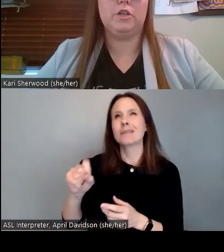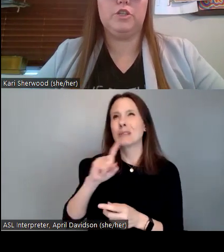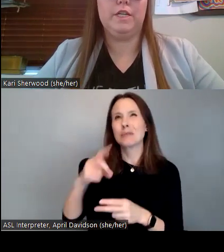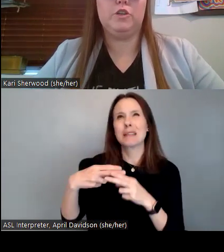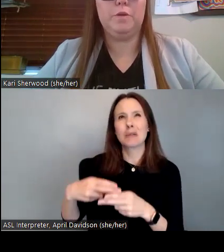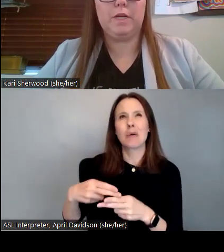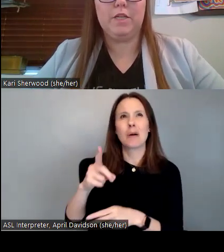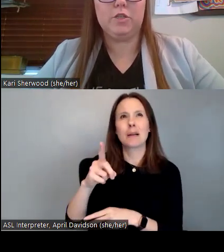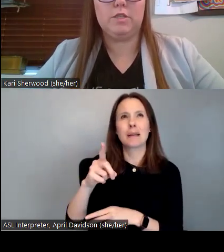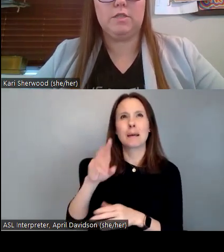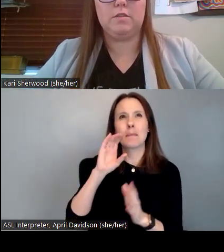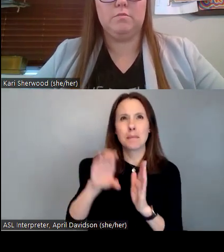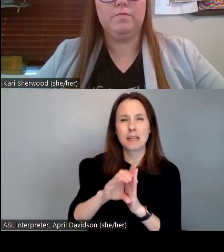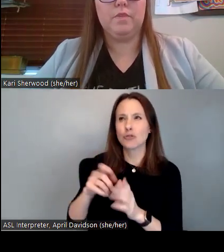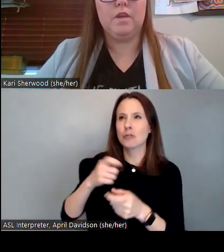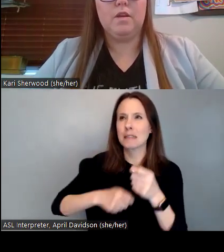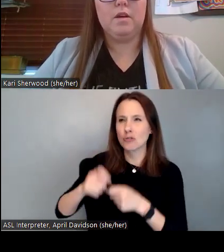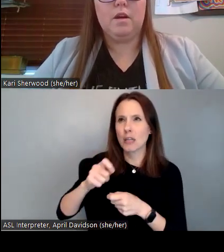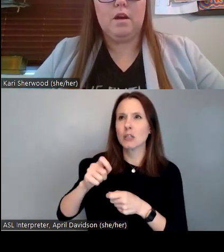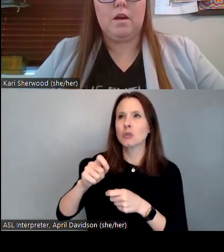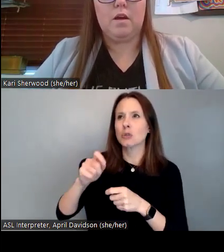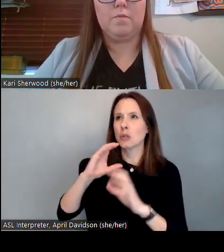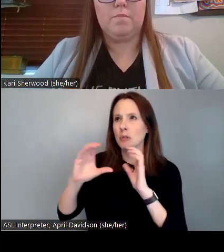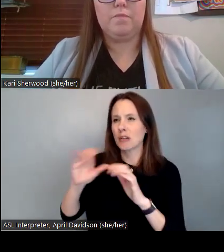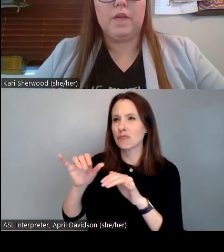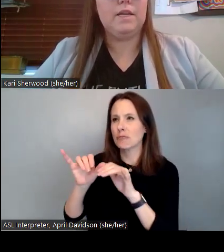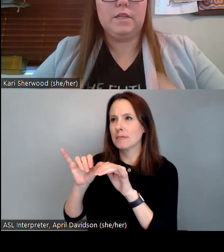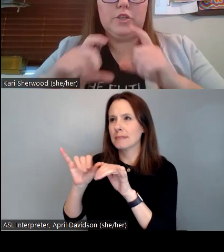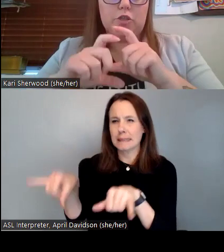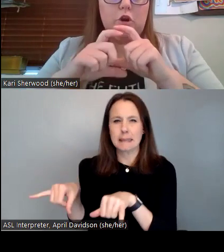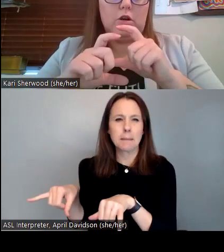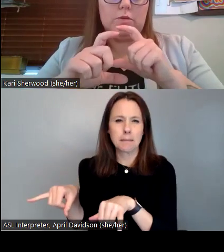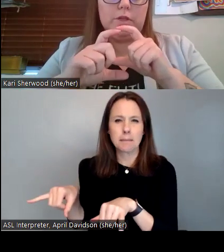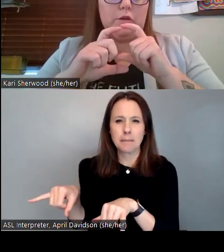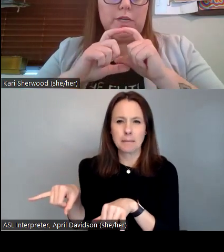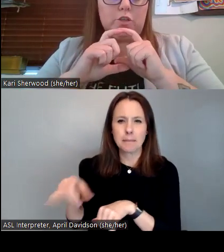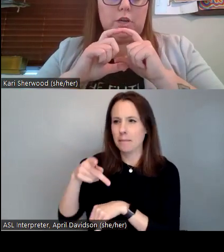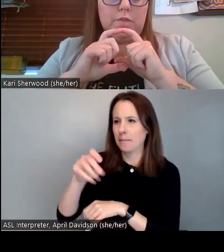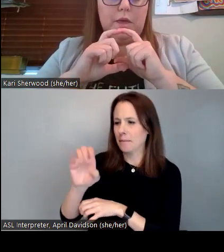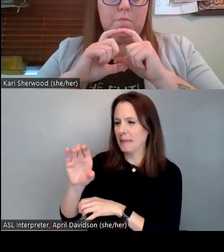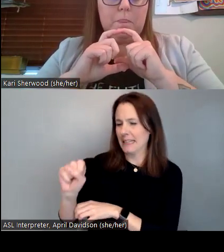Exchange Communication System, and it's just cards with little pictures on